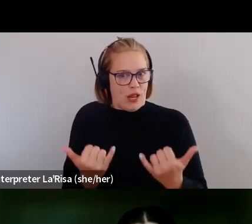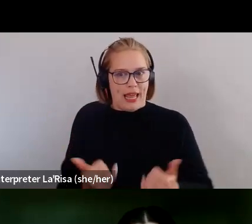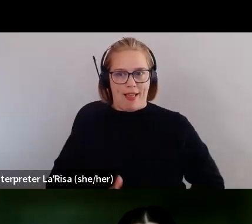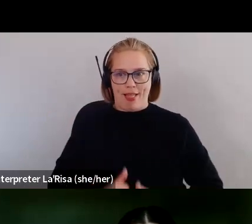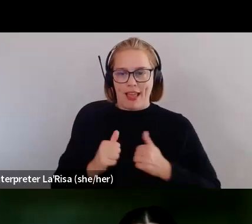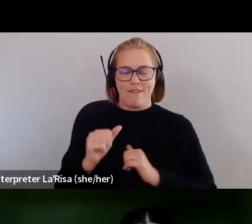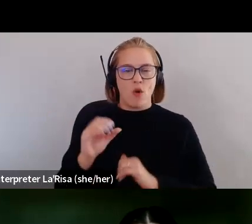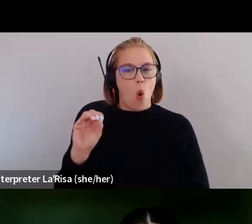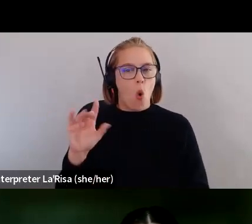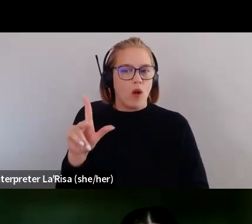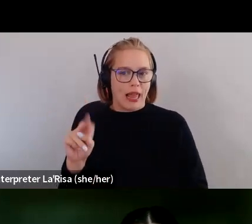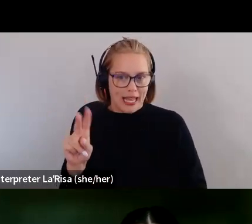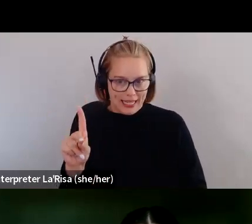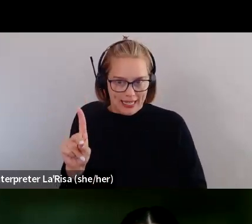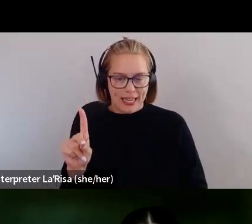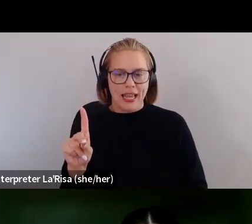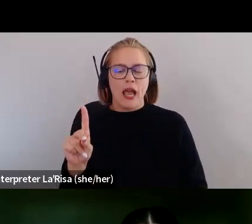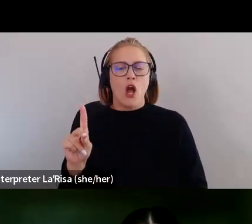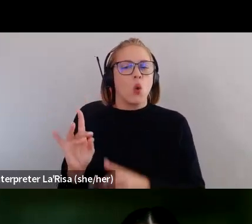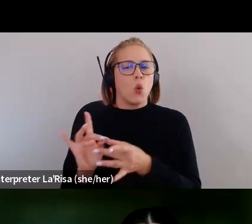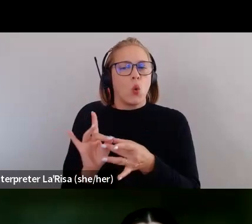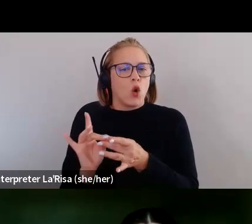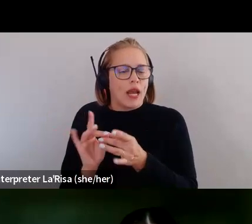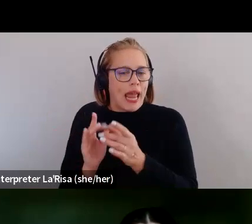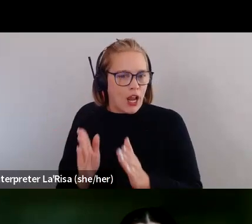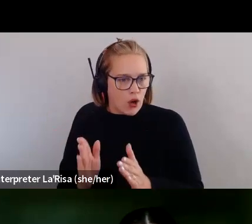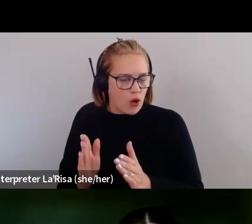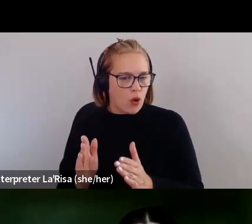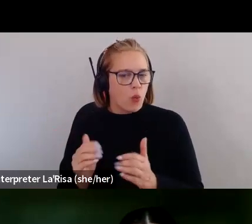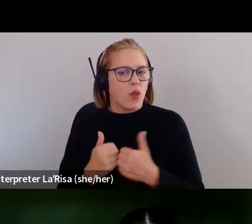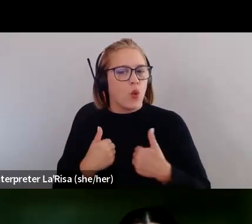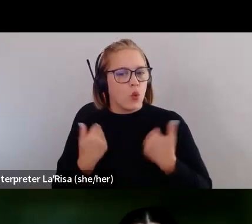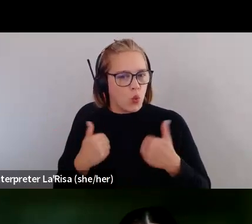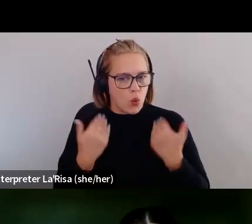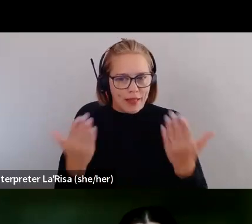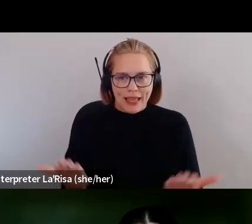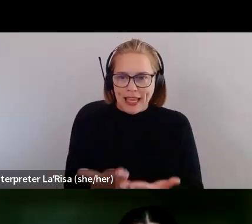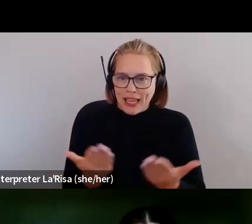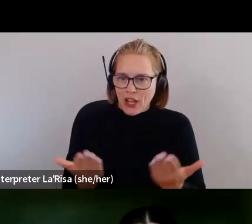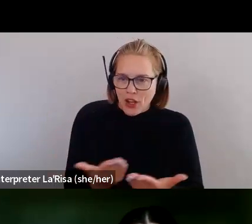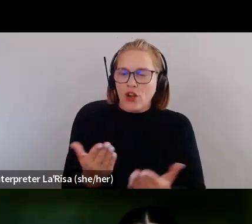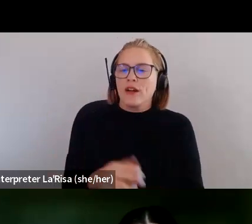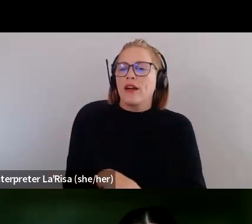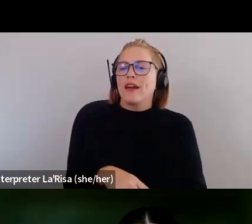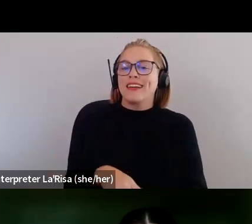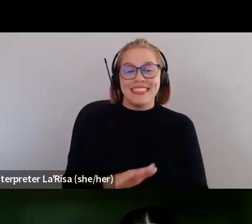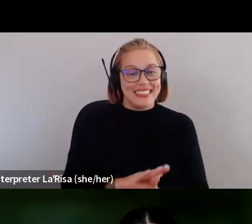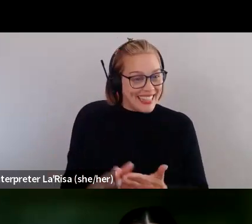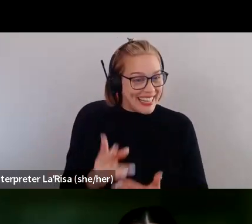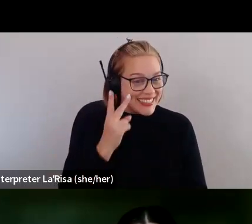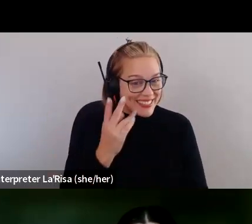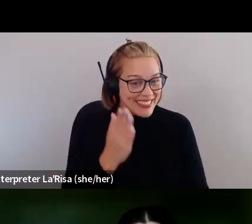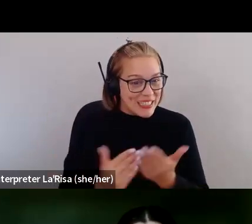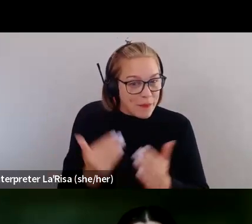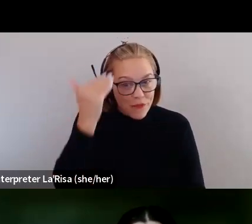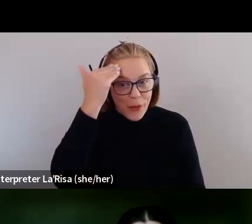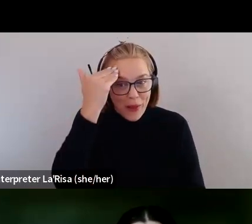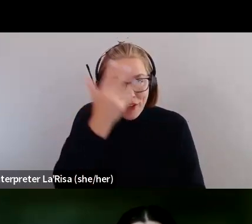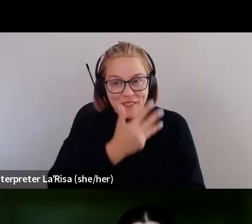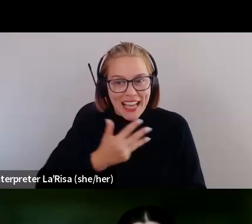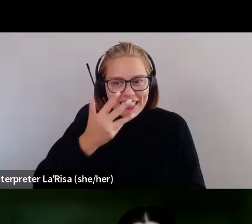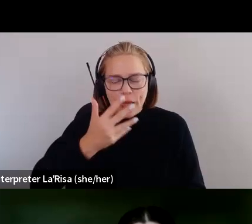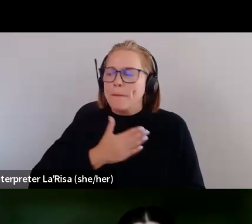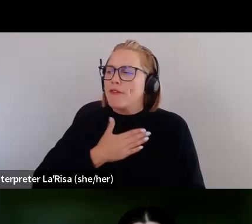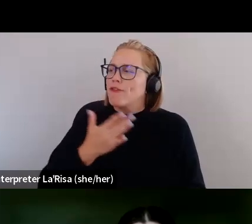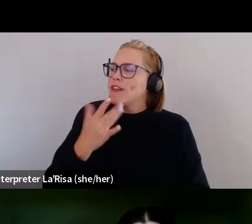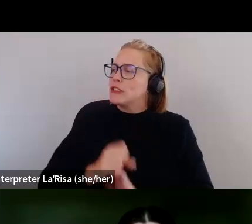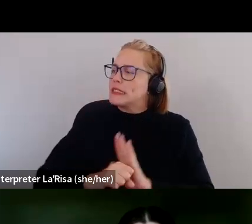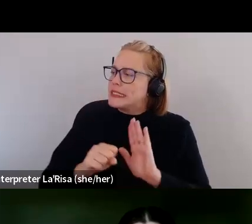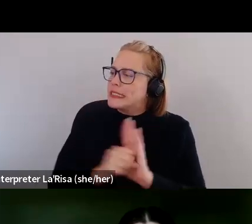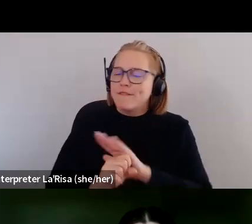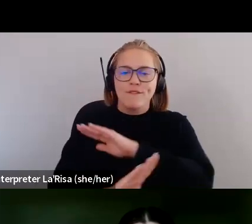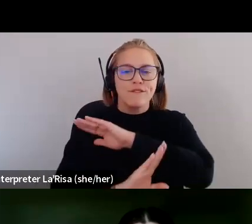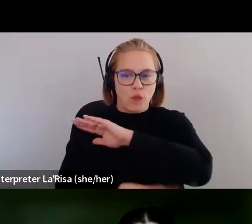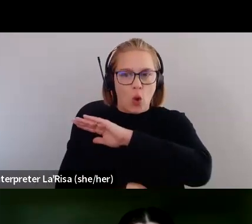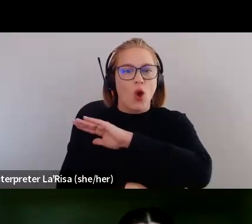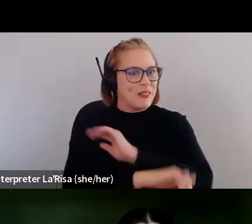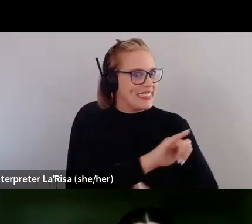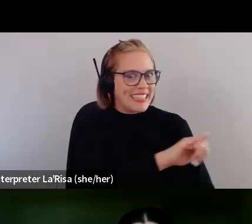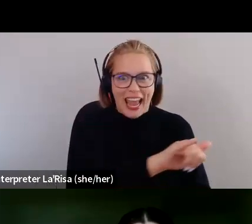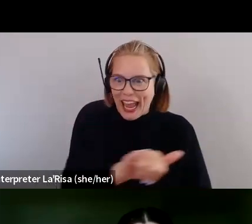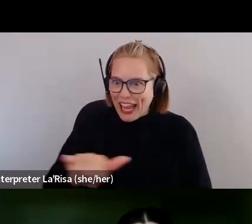: Hi everyone. My name is Ash and my pronouns are he/him. I currently